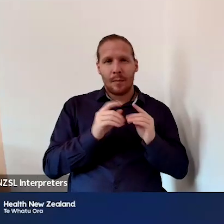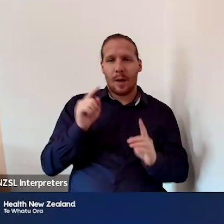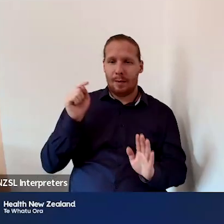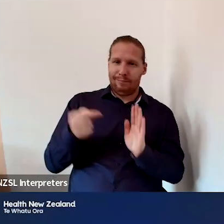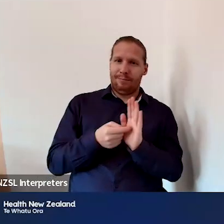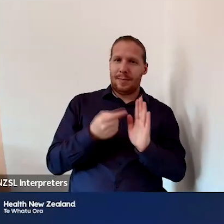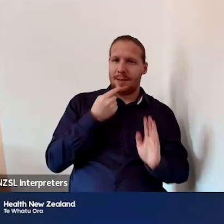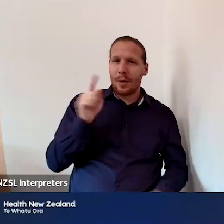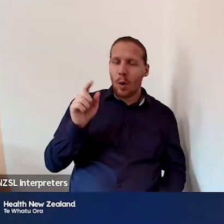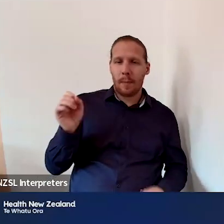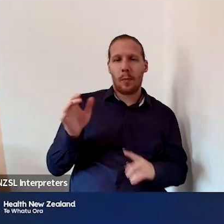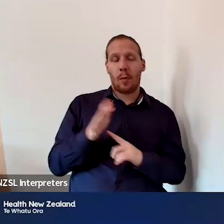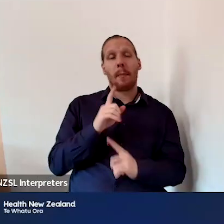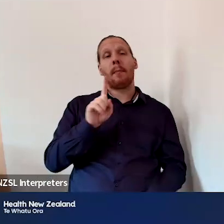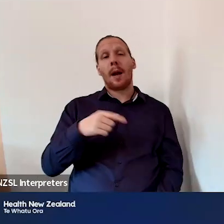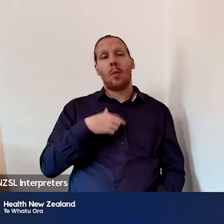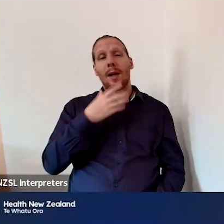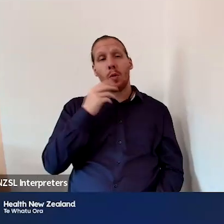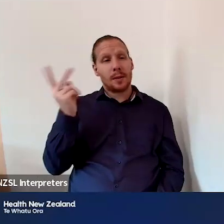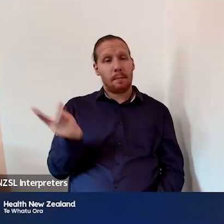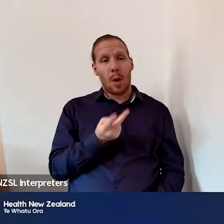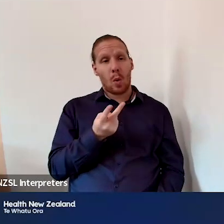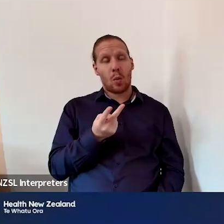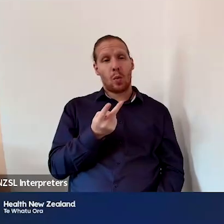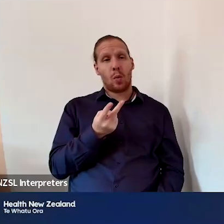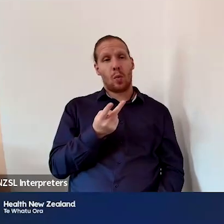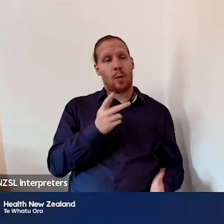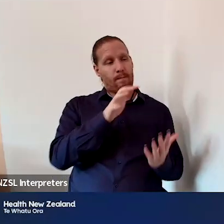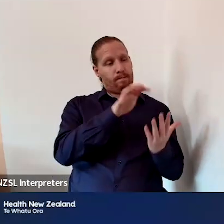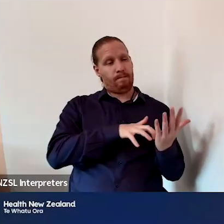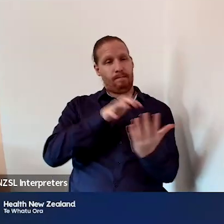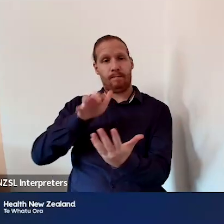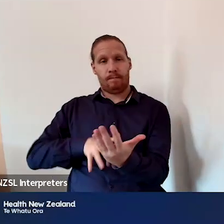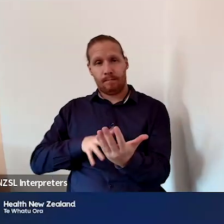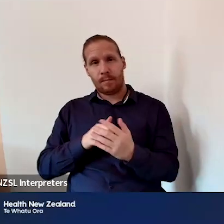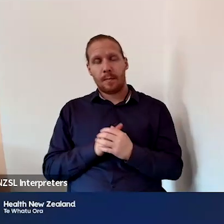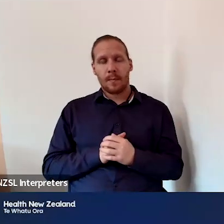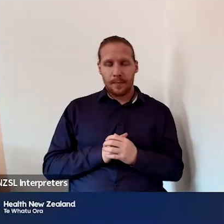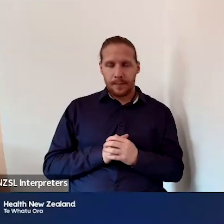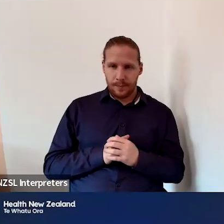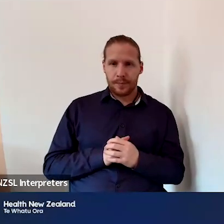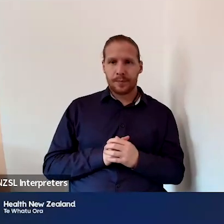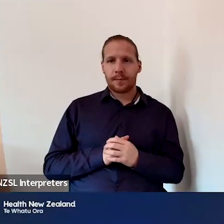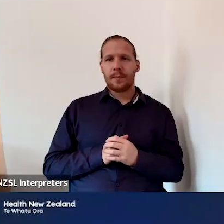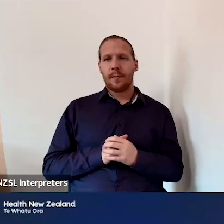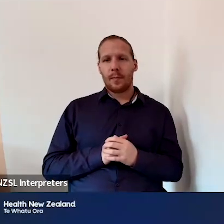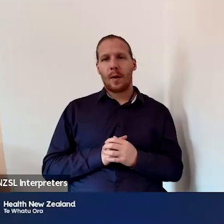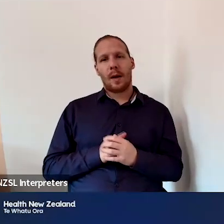And we use both, along with health survey data and, what we find, what I find anyway, is that each of them has their own strengths.